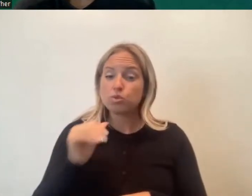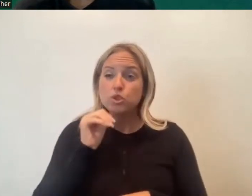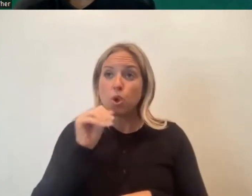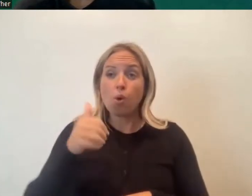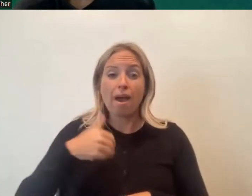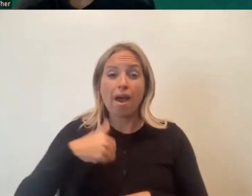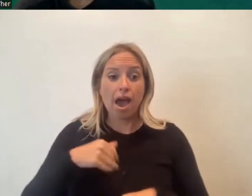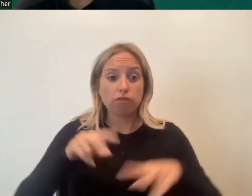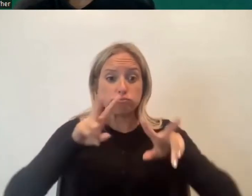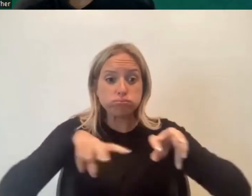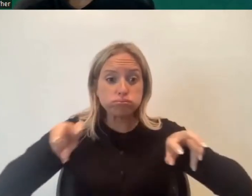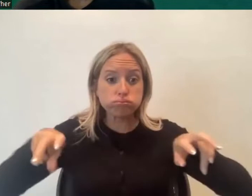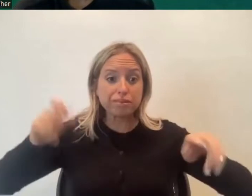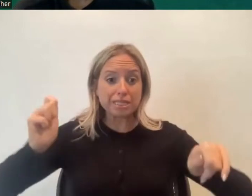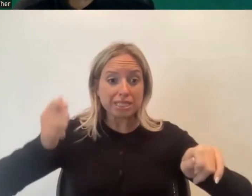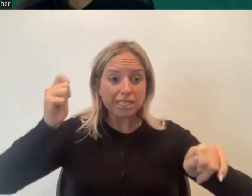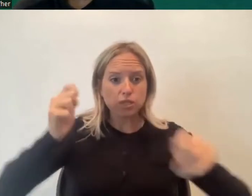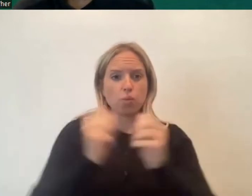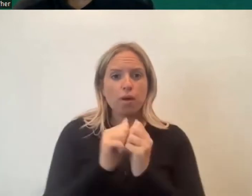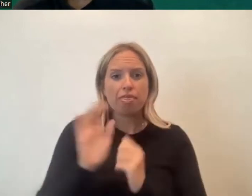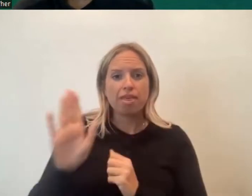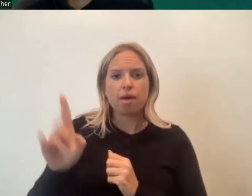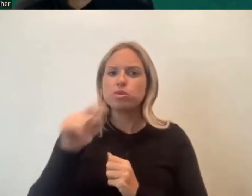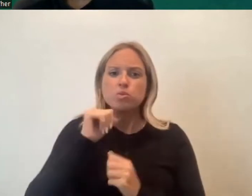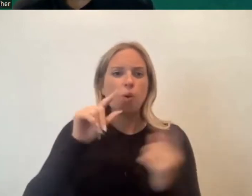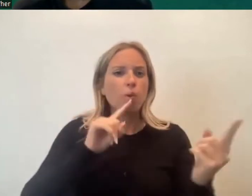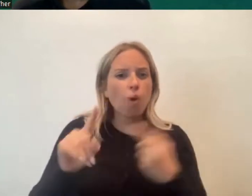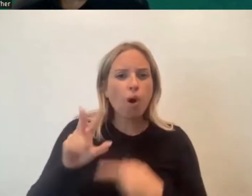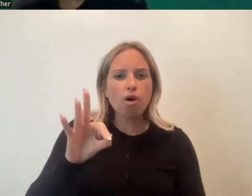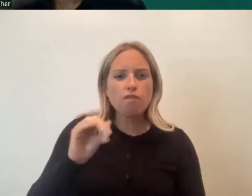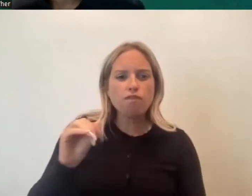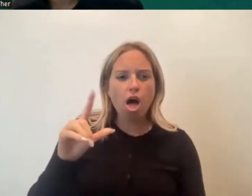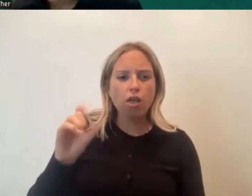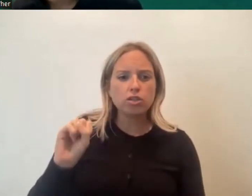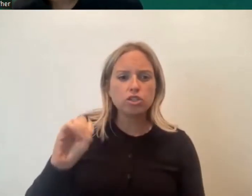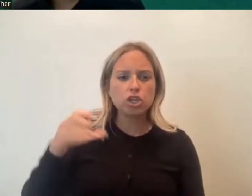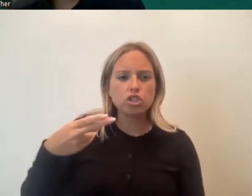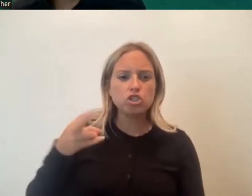You don't physically go to Falls Church Virginia and meet with anybody, but they will review